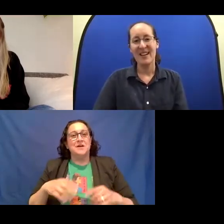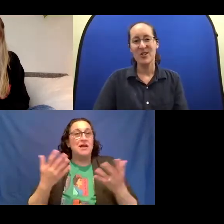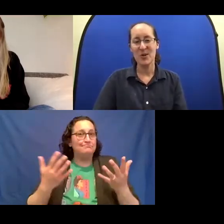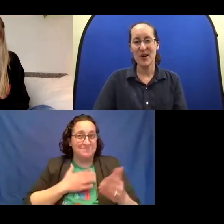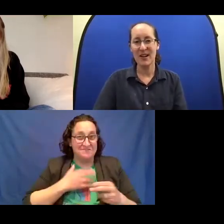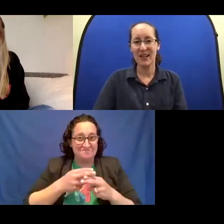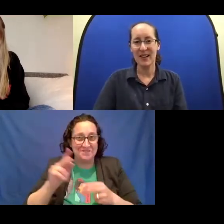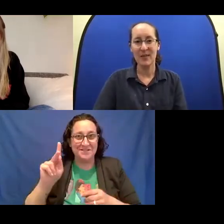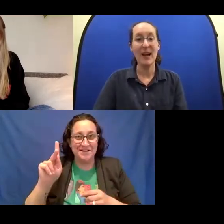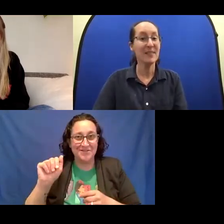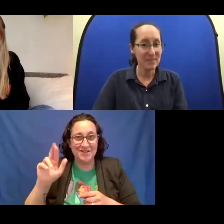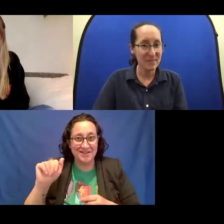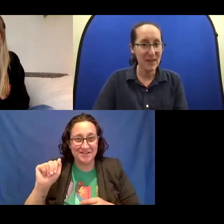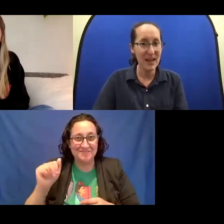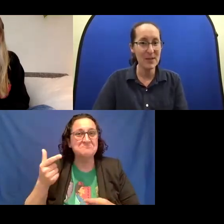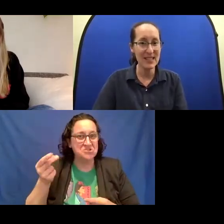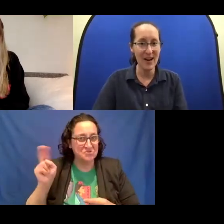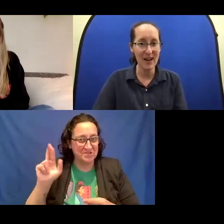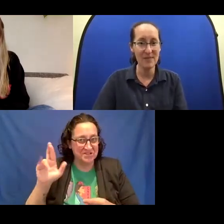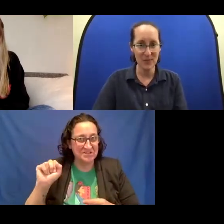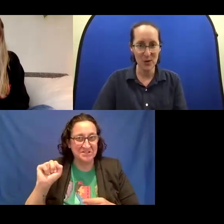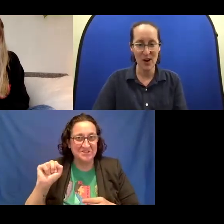Sure, well my name is Kara Gournaris